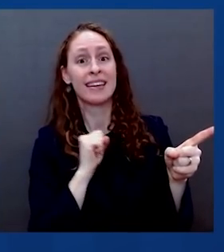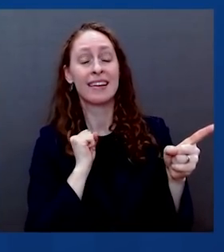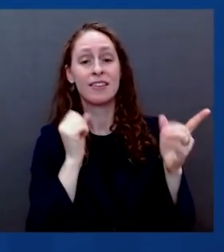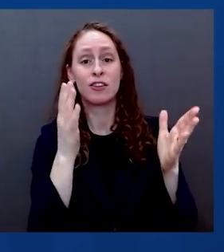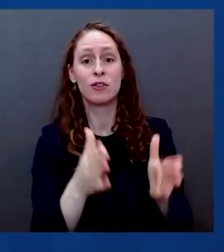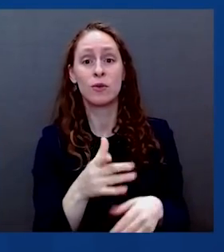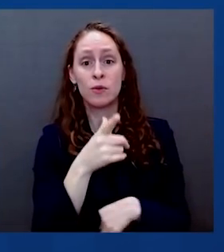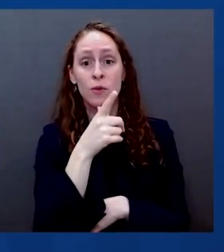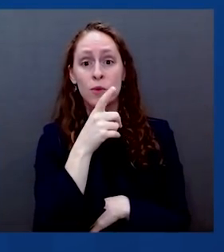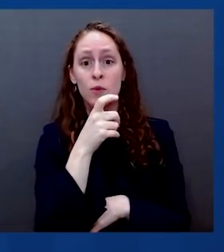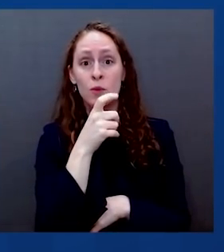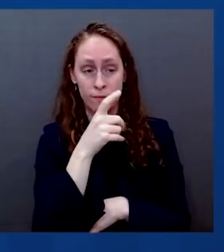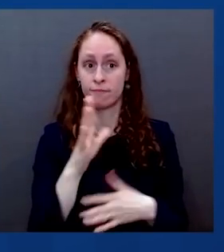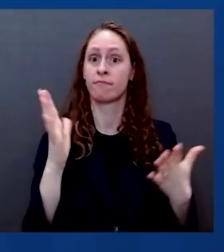and the Freedom to Vote Act.